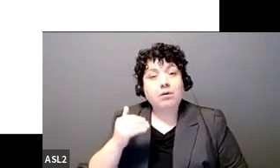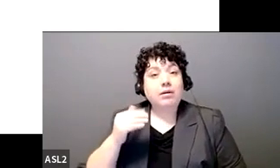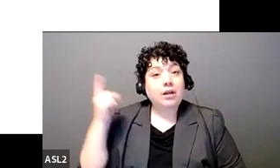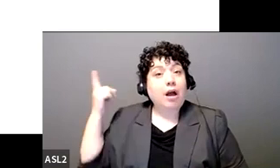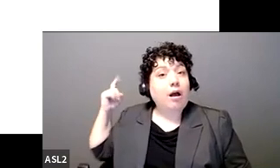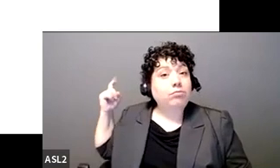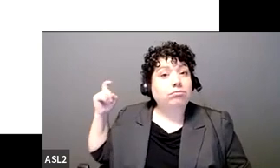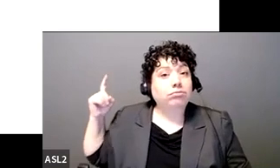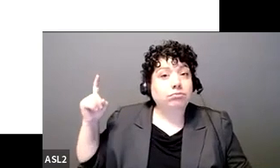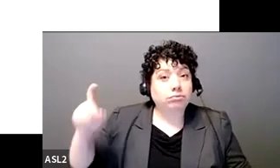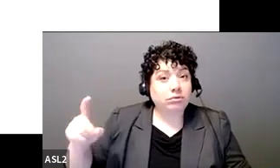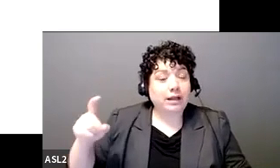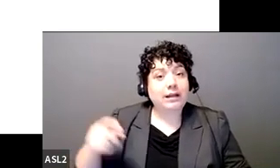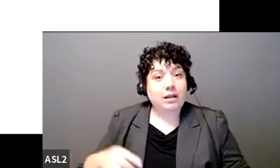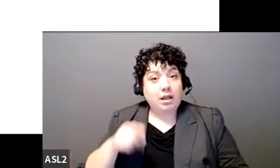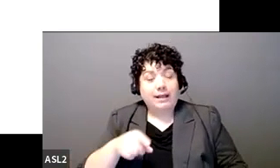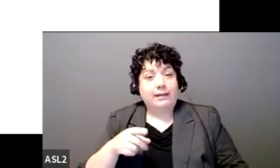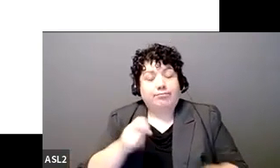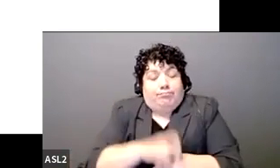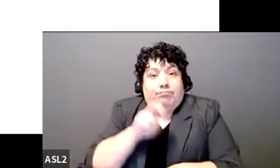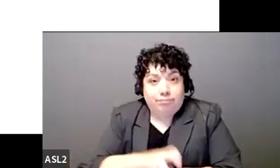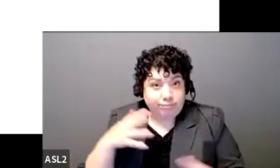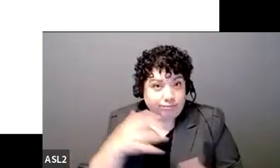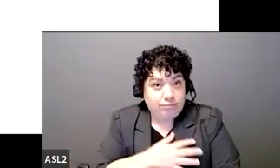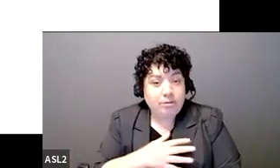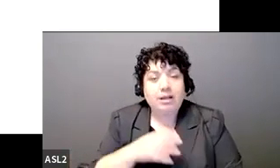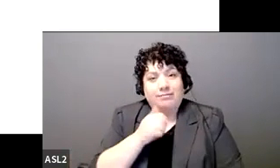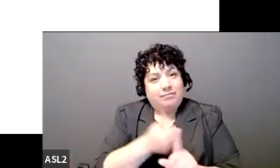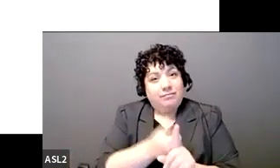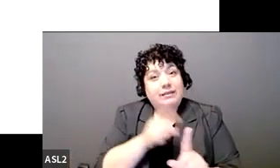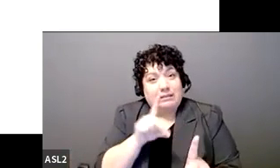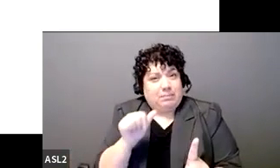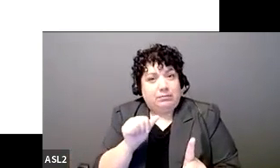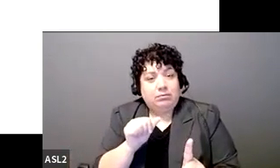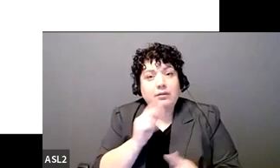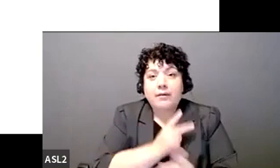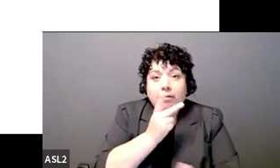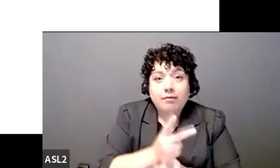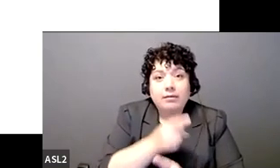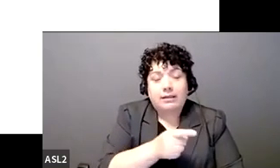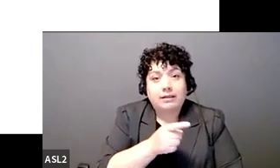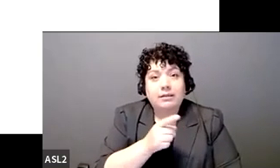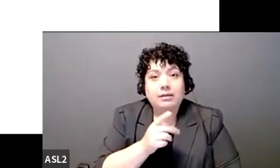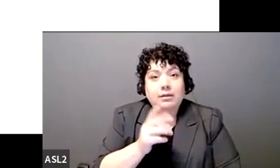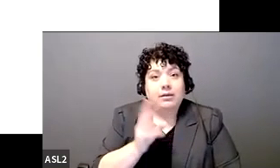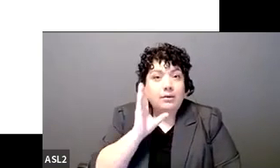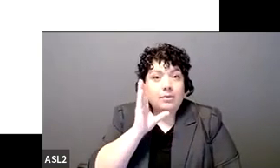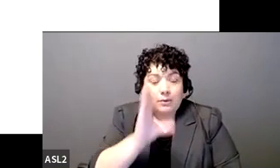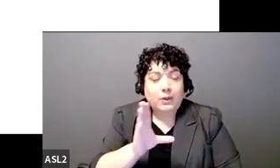because of his disabilities he would automatically go and it would affect his mental and physical